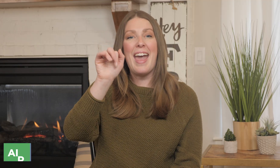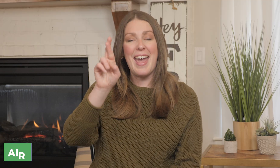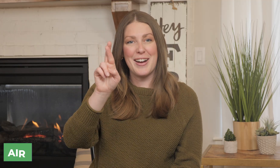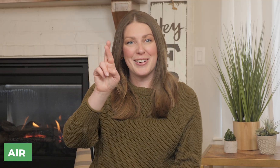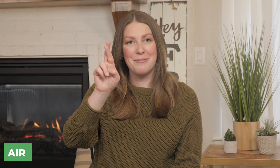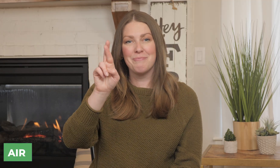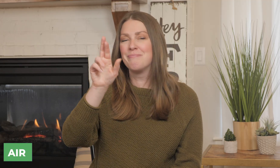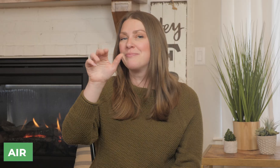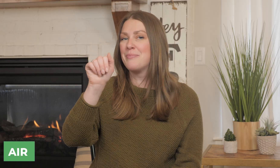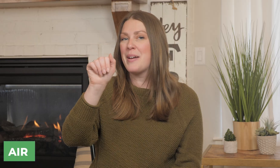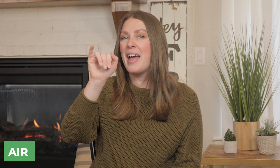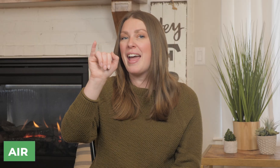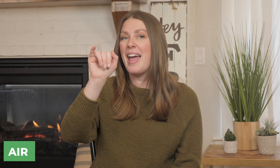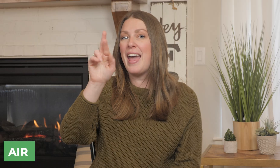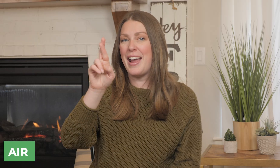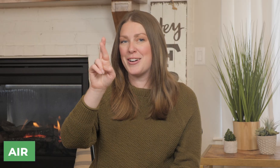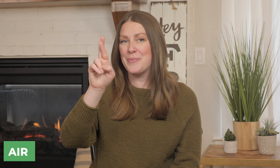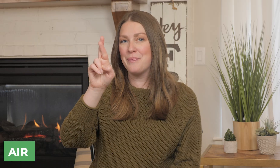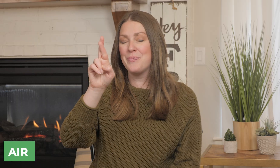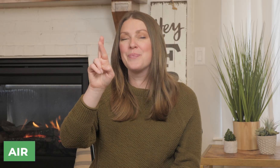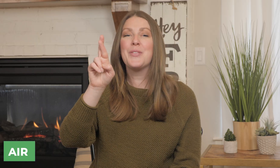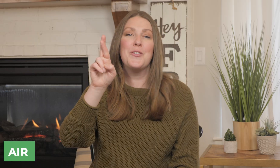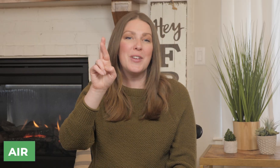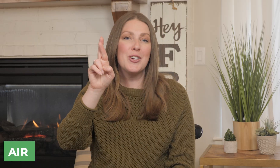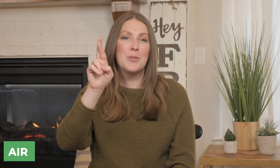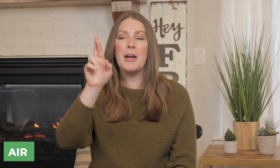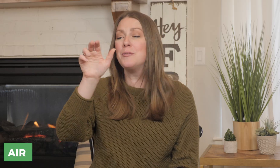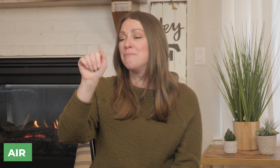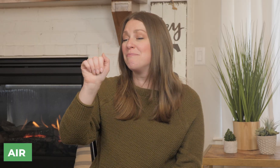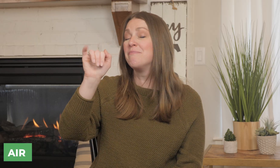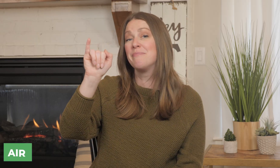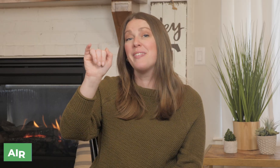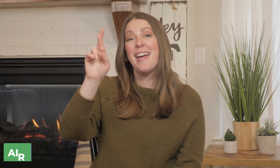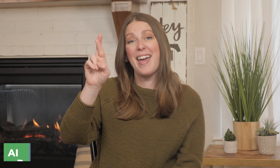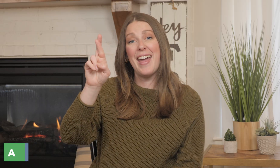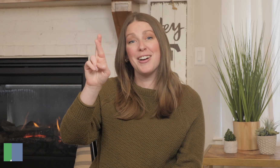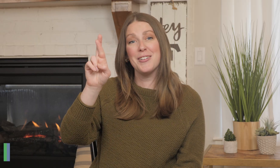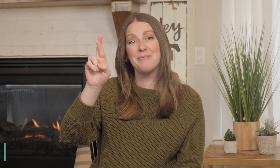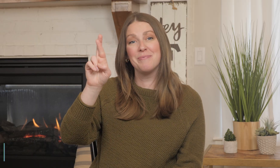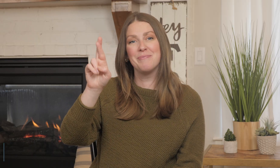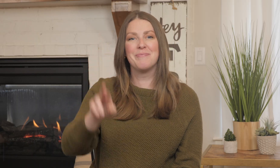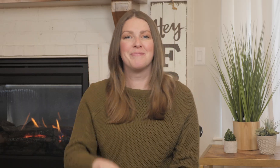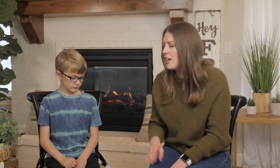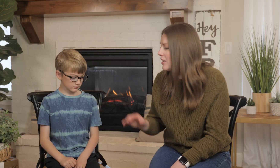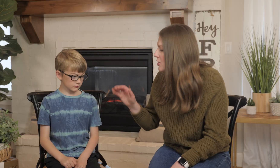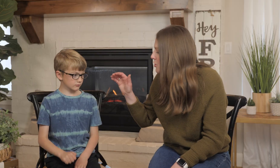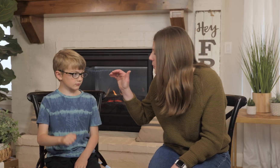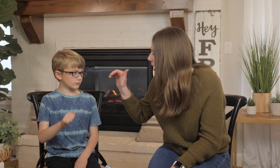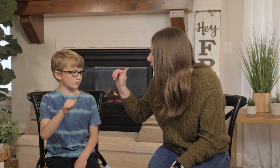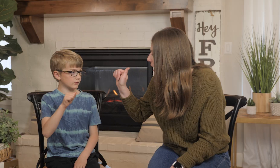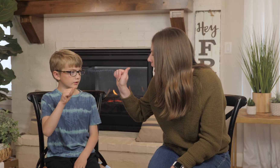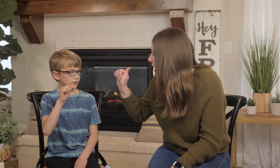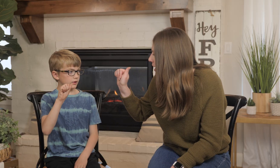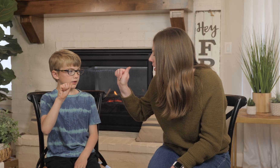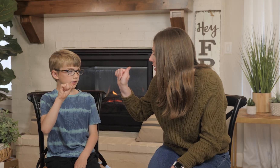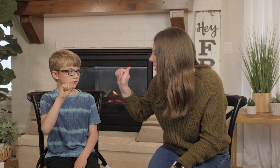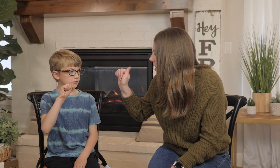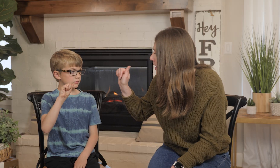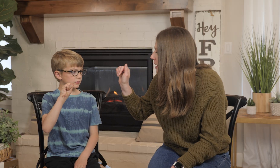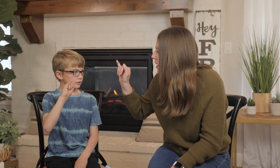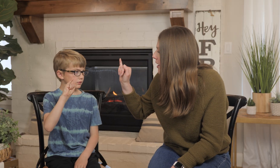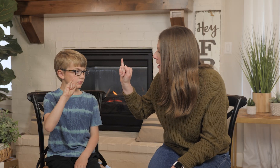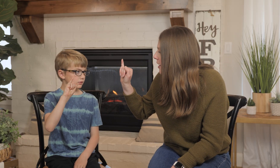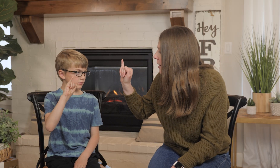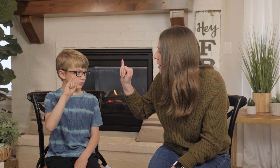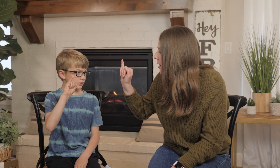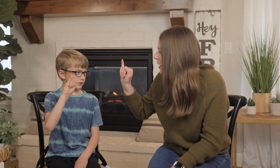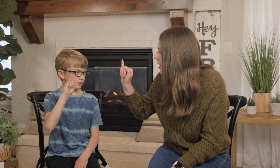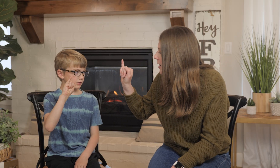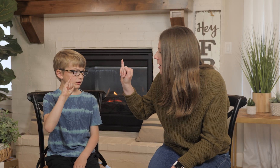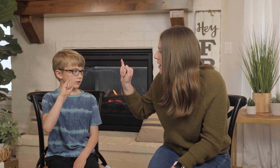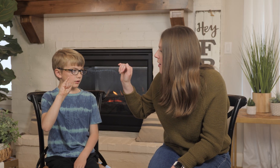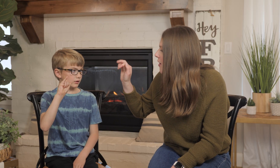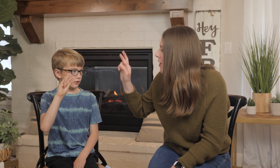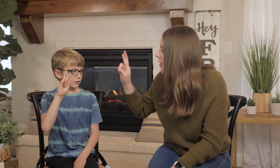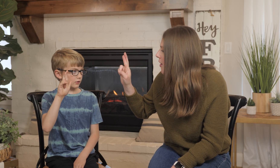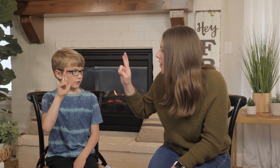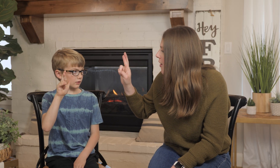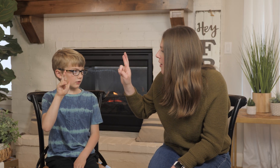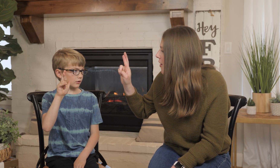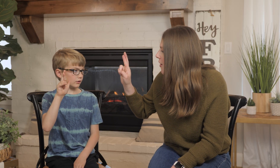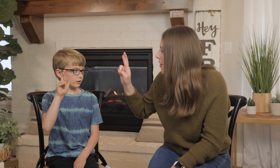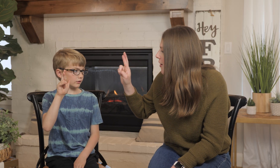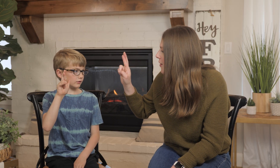Air, air you fingerspell a-i-r. All right can you do a-i-r